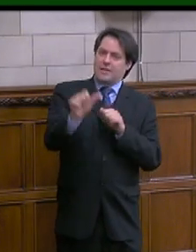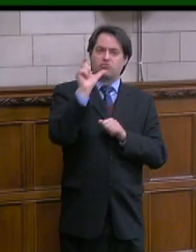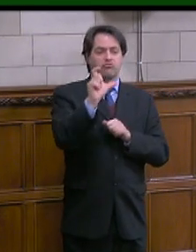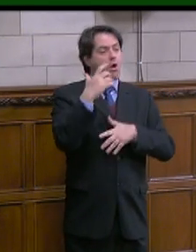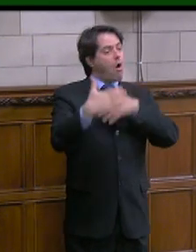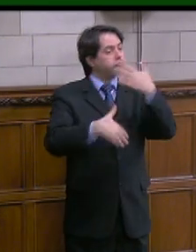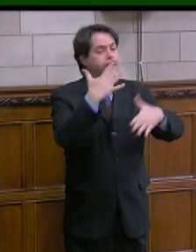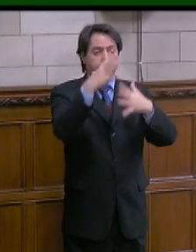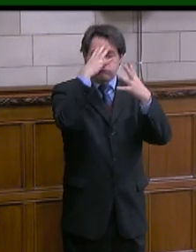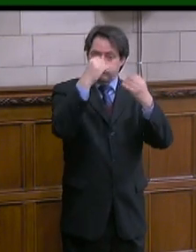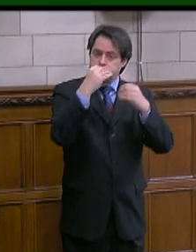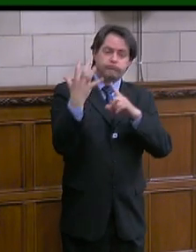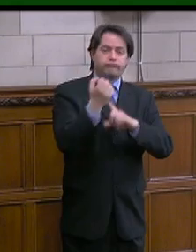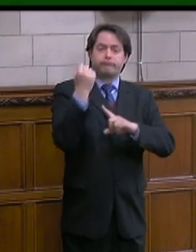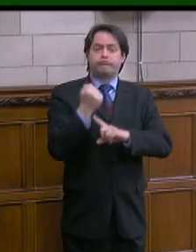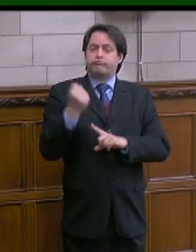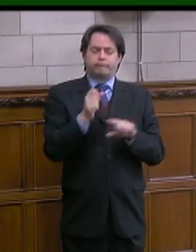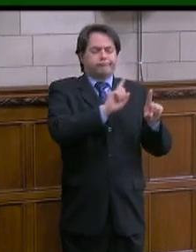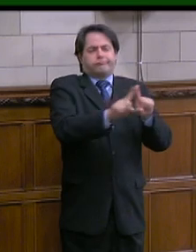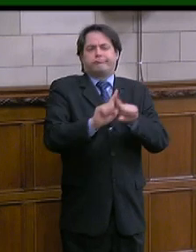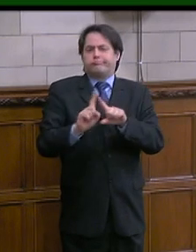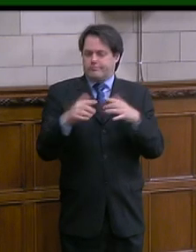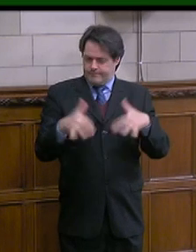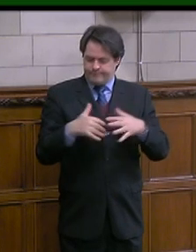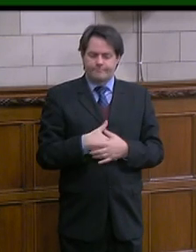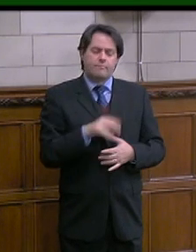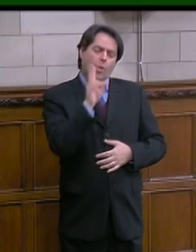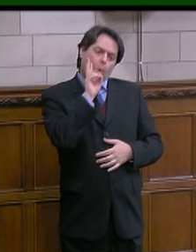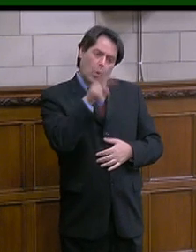best results they can. Let us look at the case.